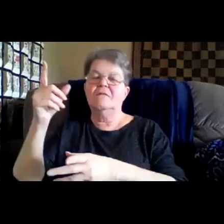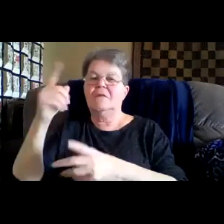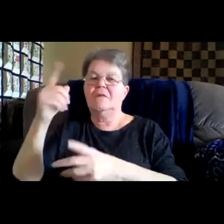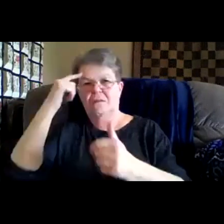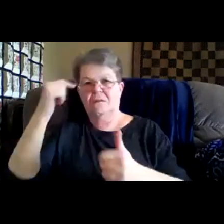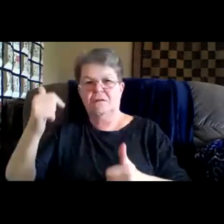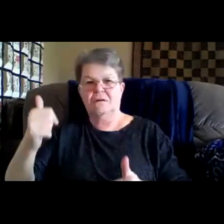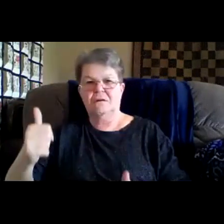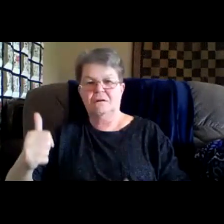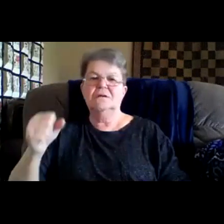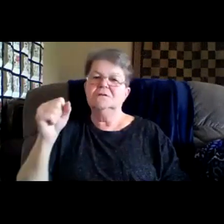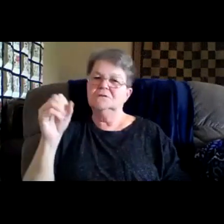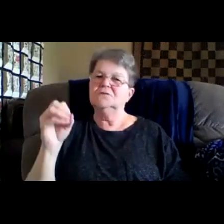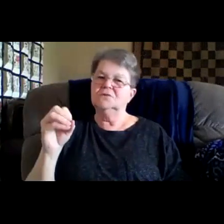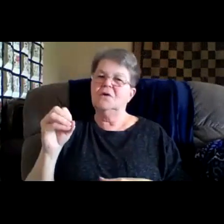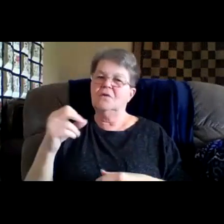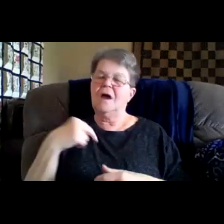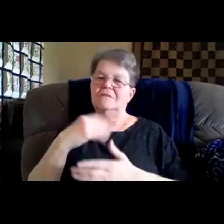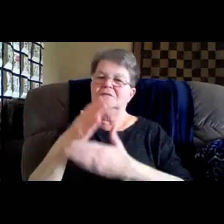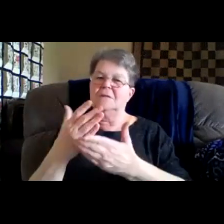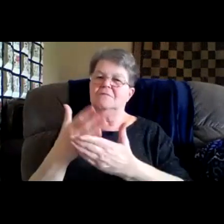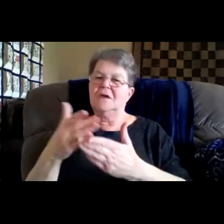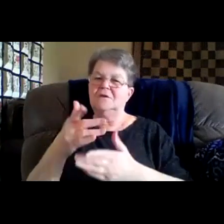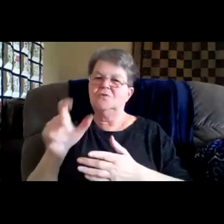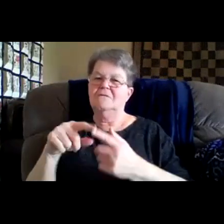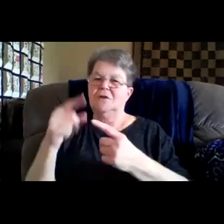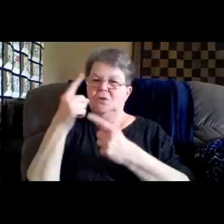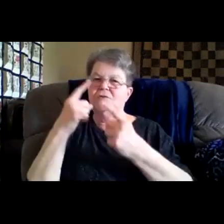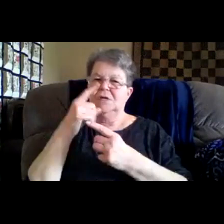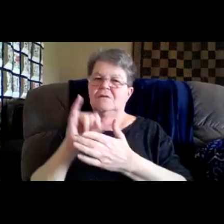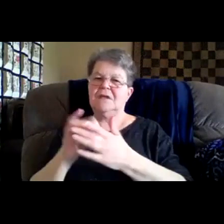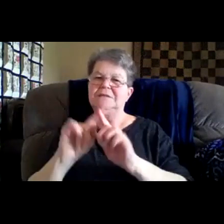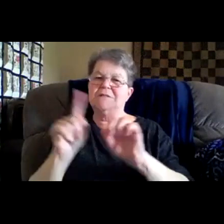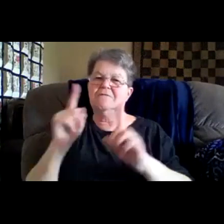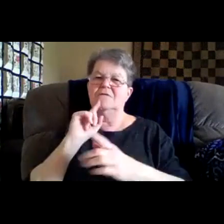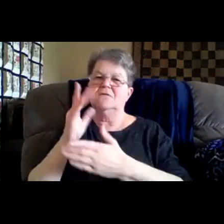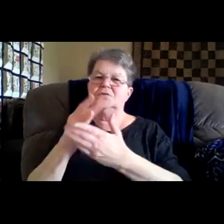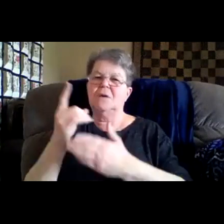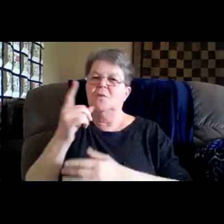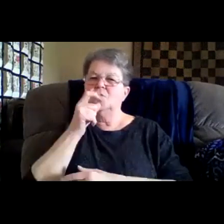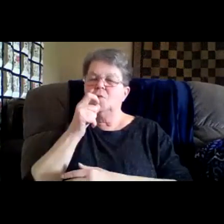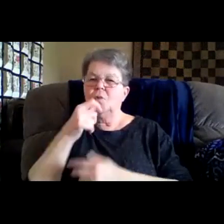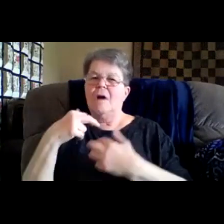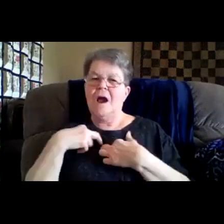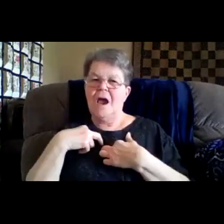And so there are certain factors you have to consider that may be different for someone who does have, for example, dementia, memory loss